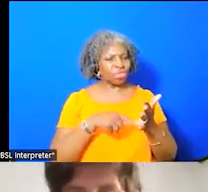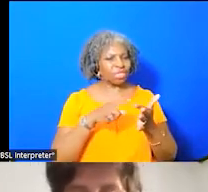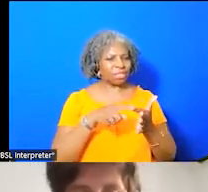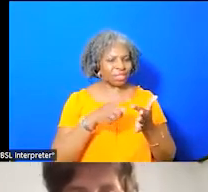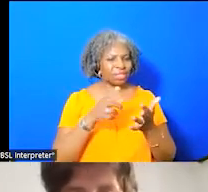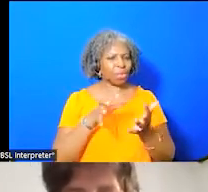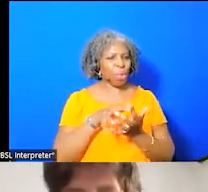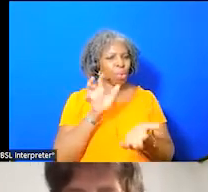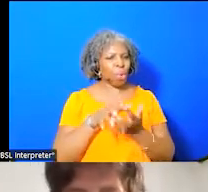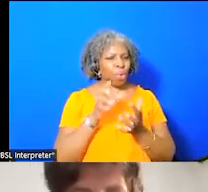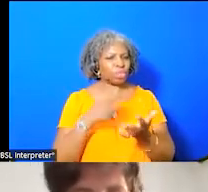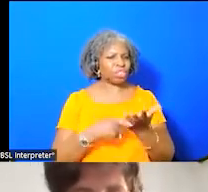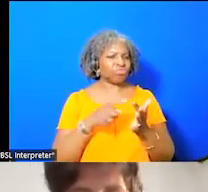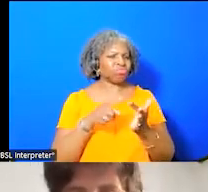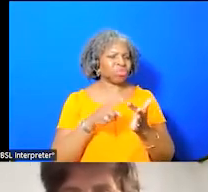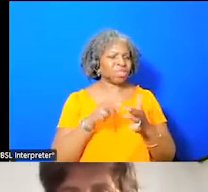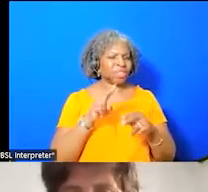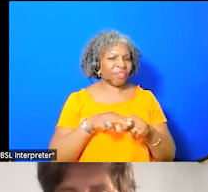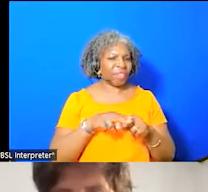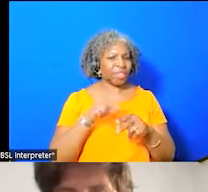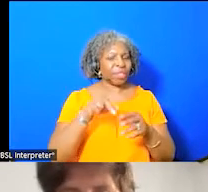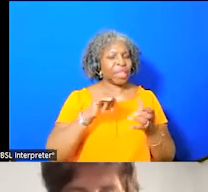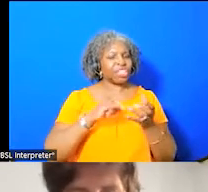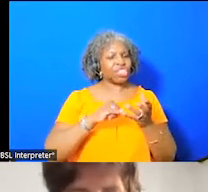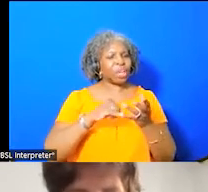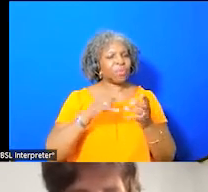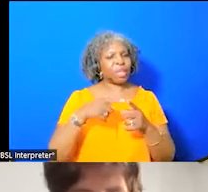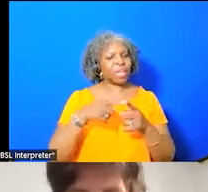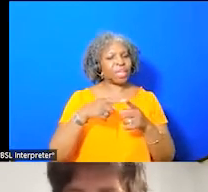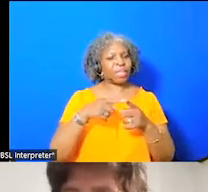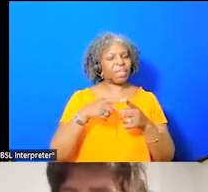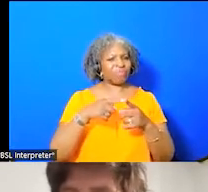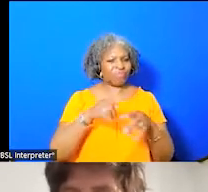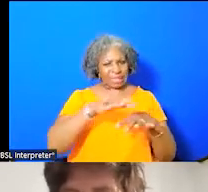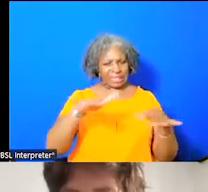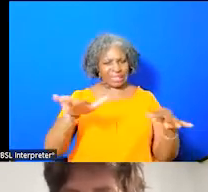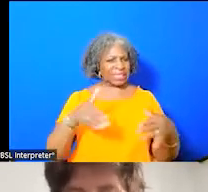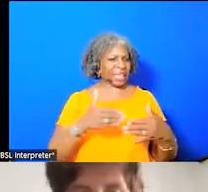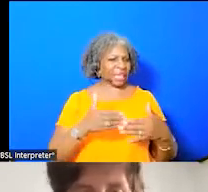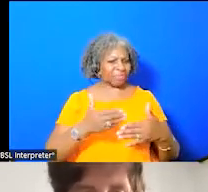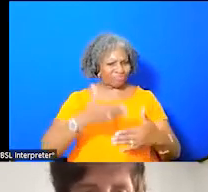They've built all these large coastal defences sort of very kind of brutal.